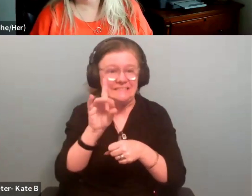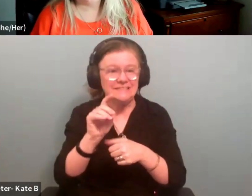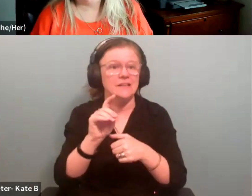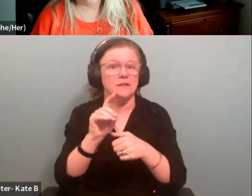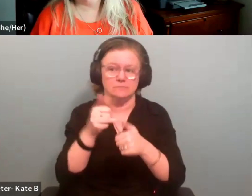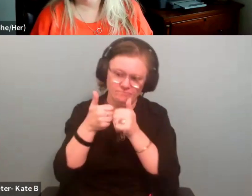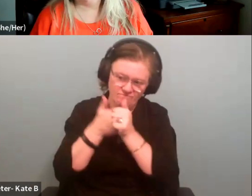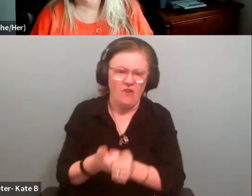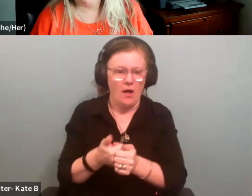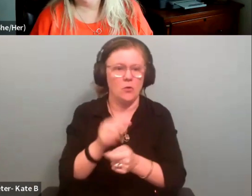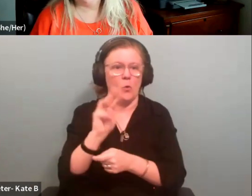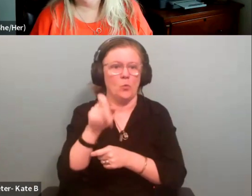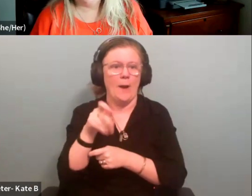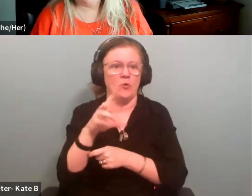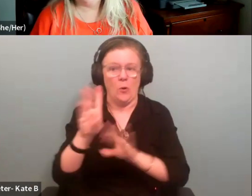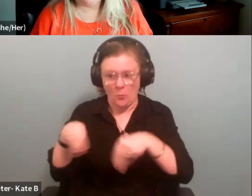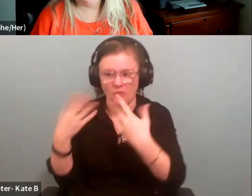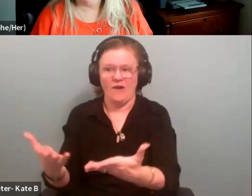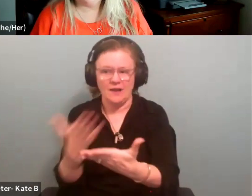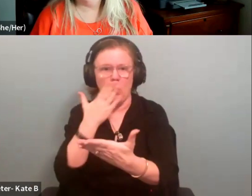at that kind of system level?